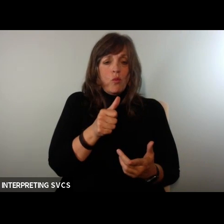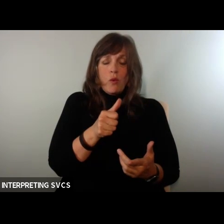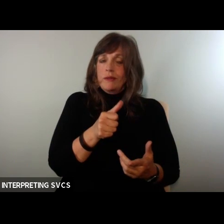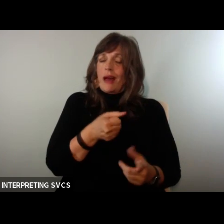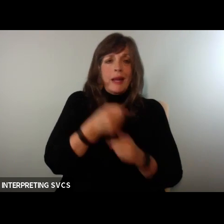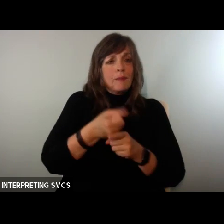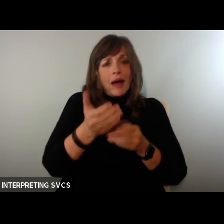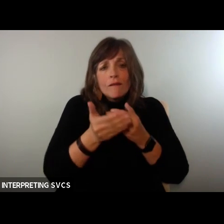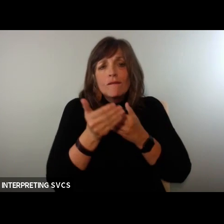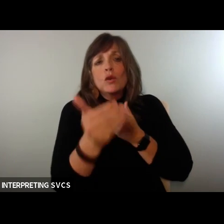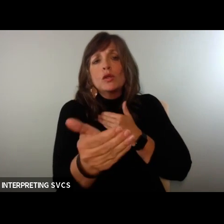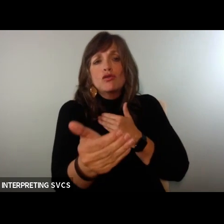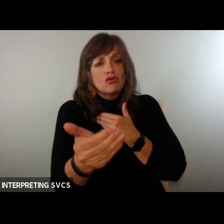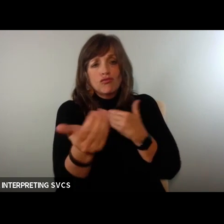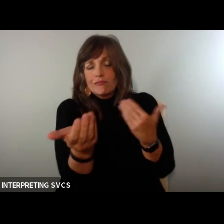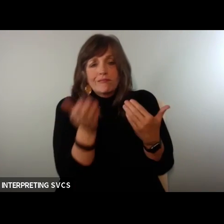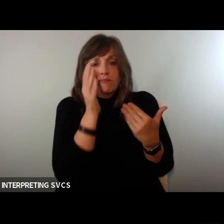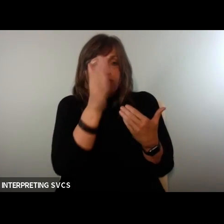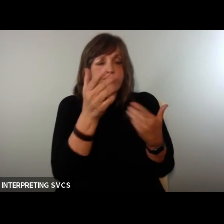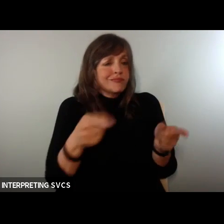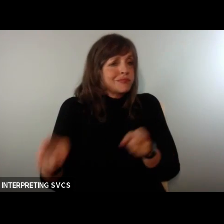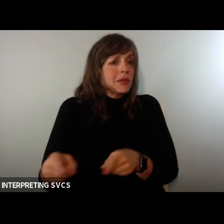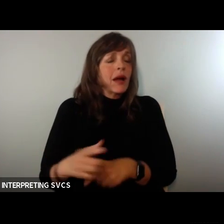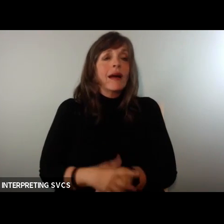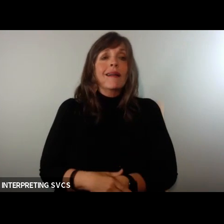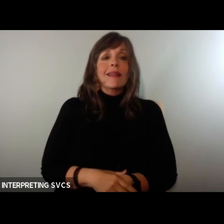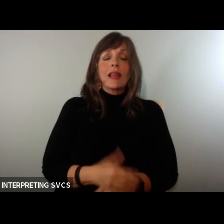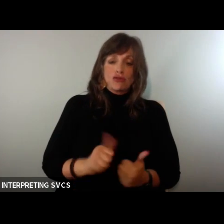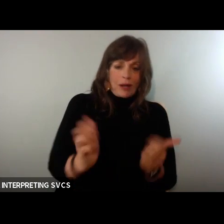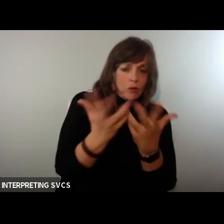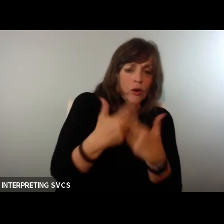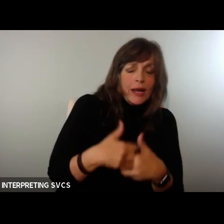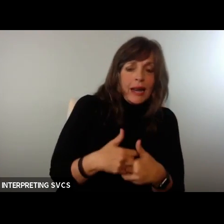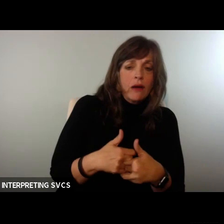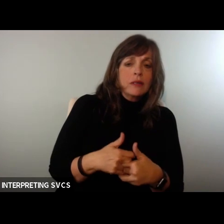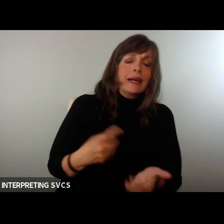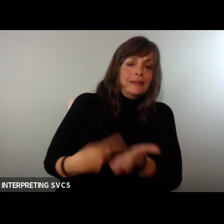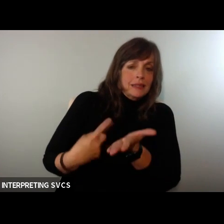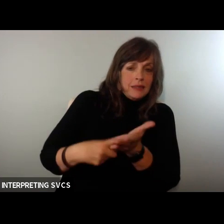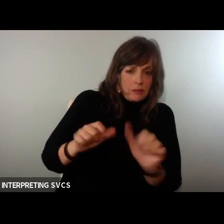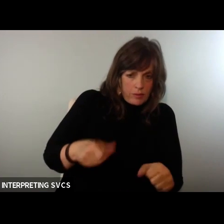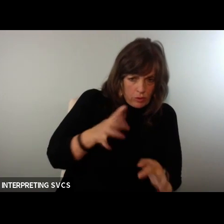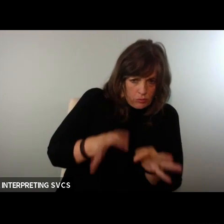So for example, discuss the possibility of postponement. Ask for payment now